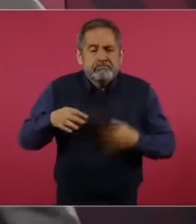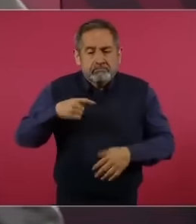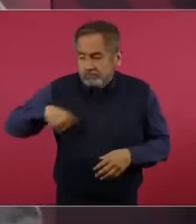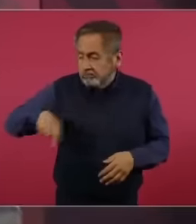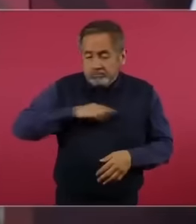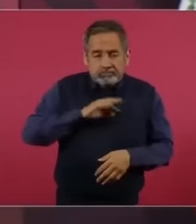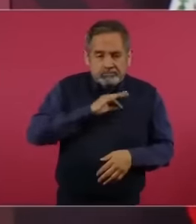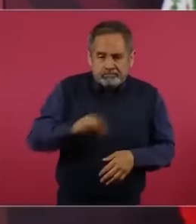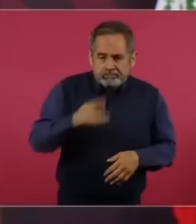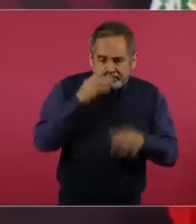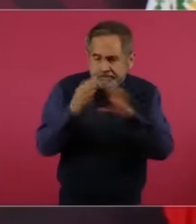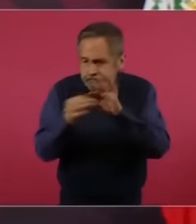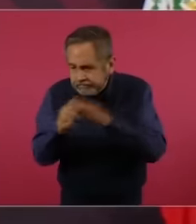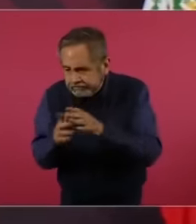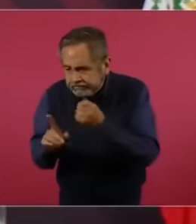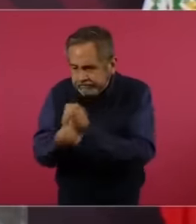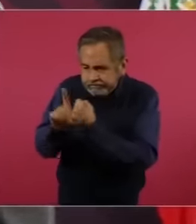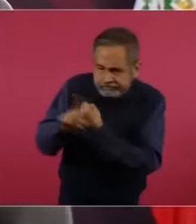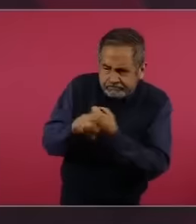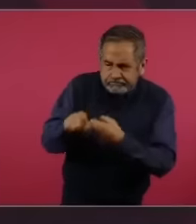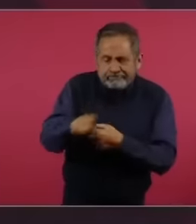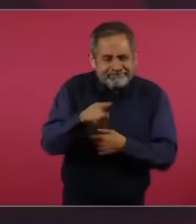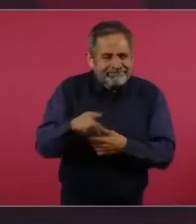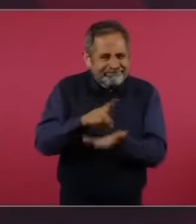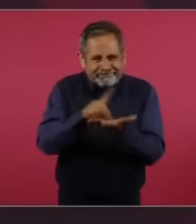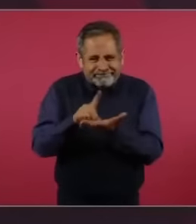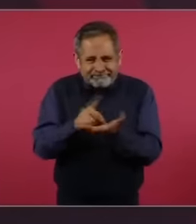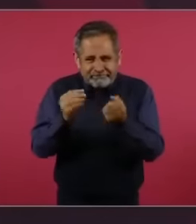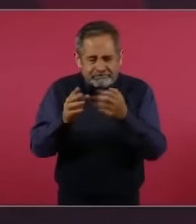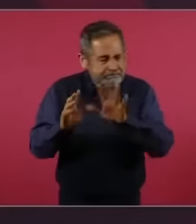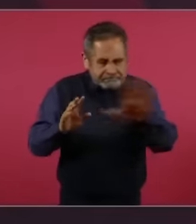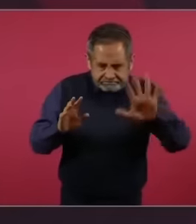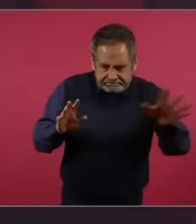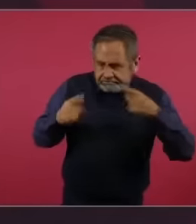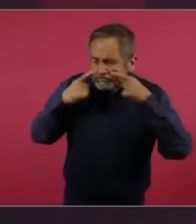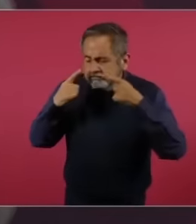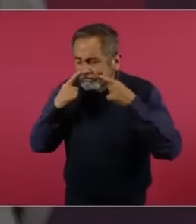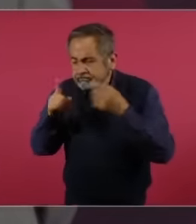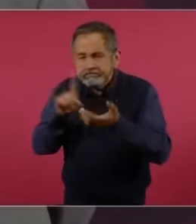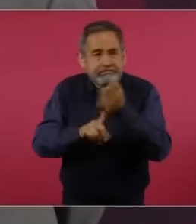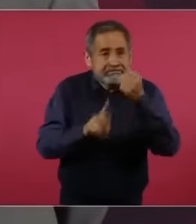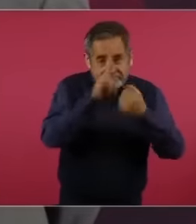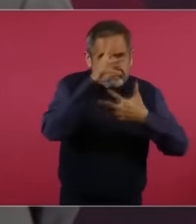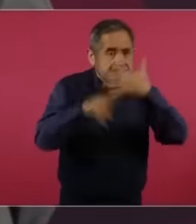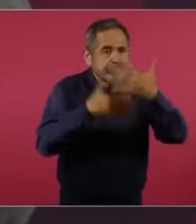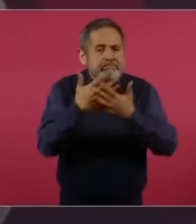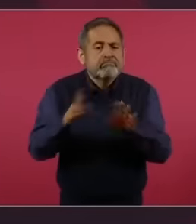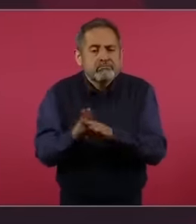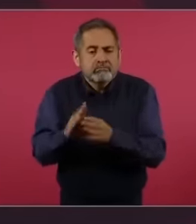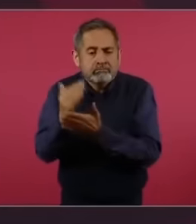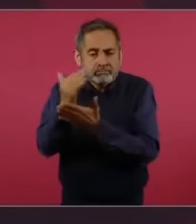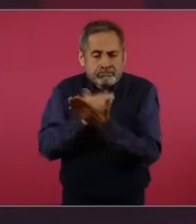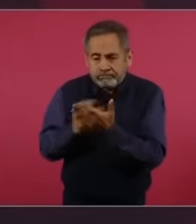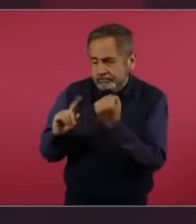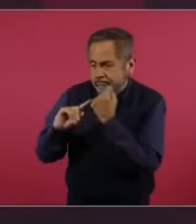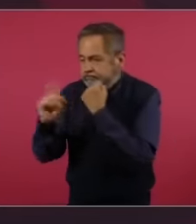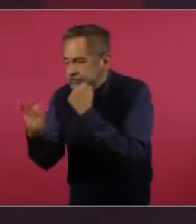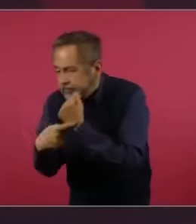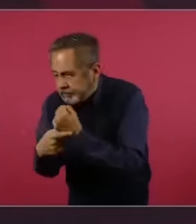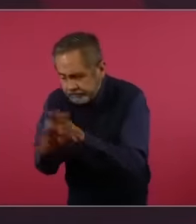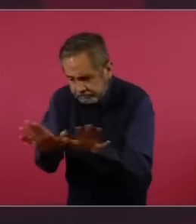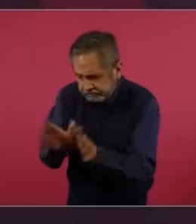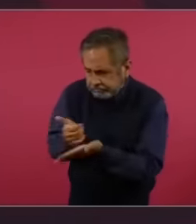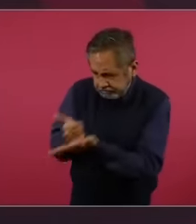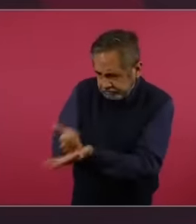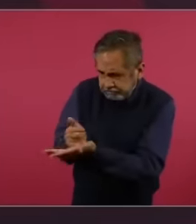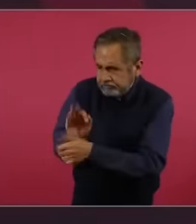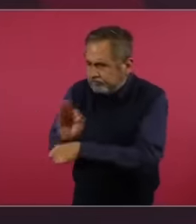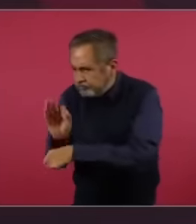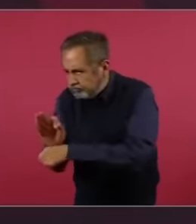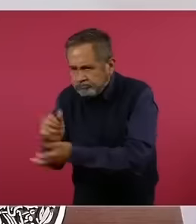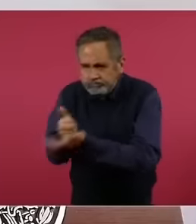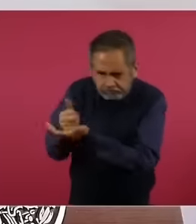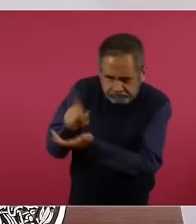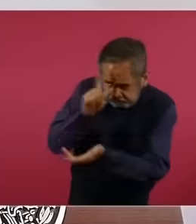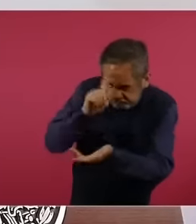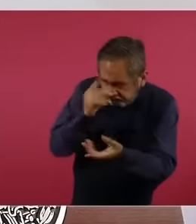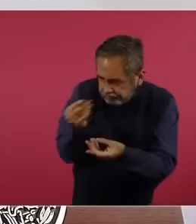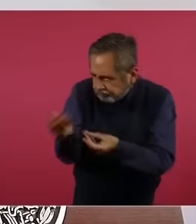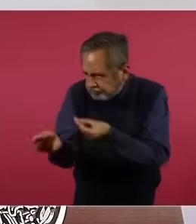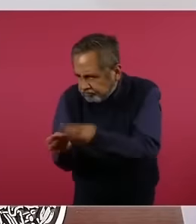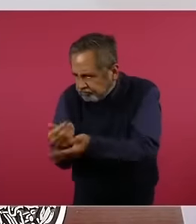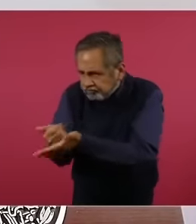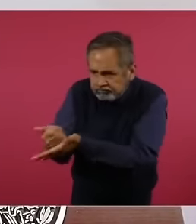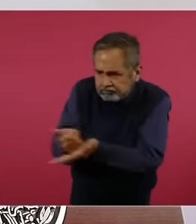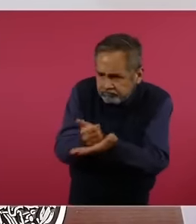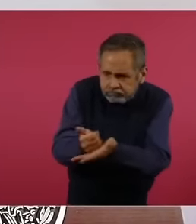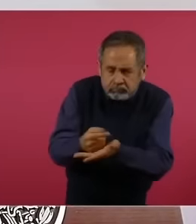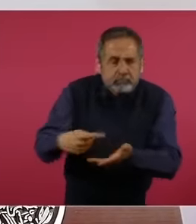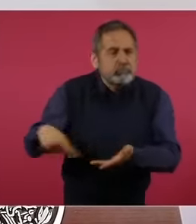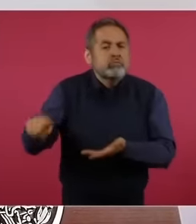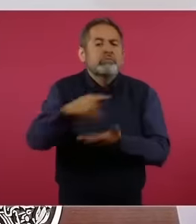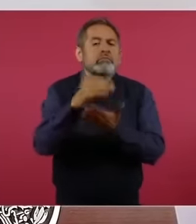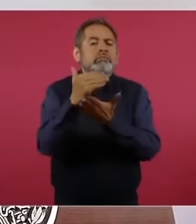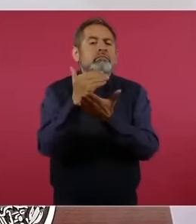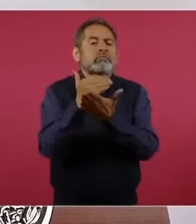to face the problem. The scourge of violence by addressing the causes and we are going to continue doing so.